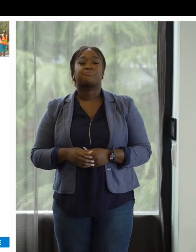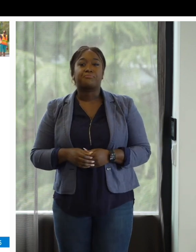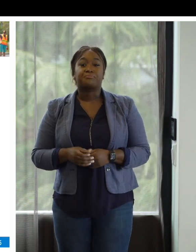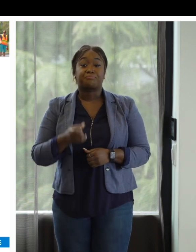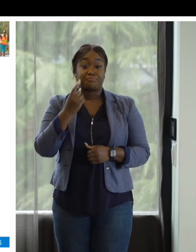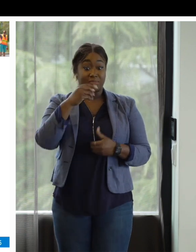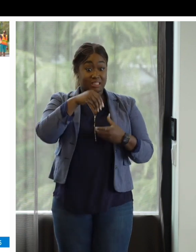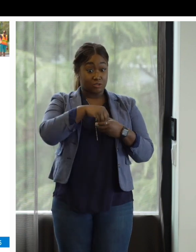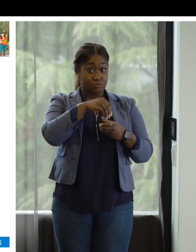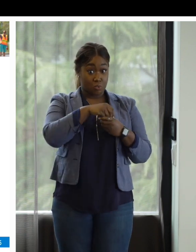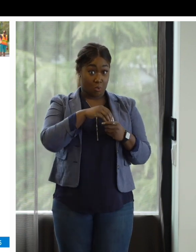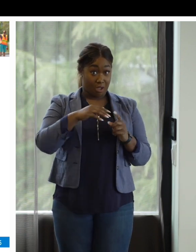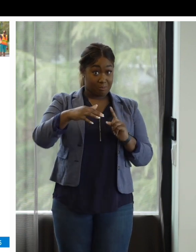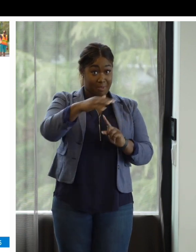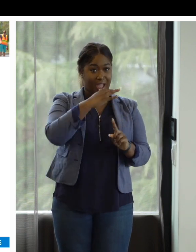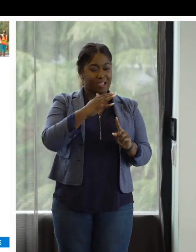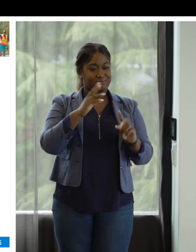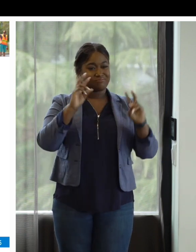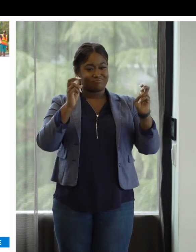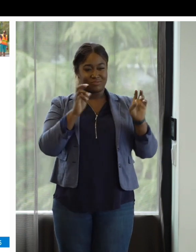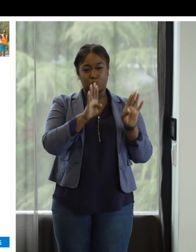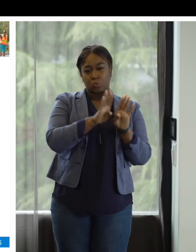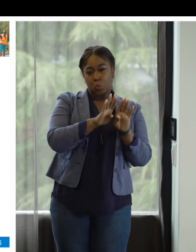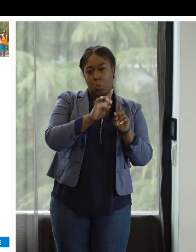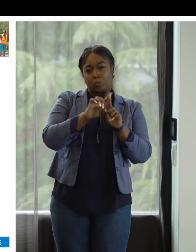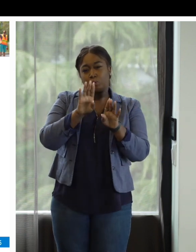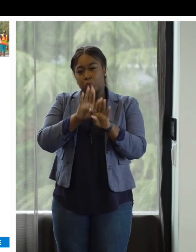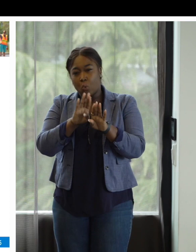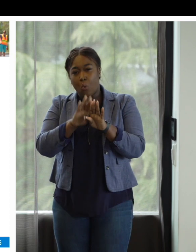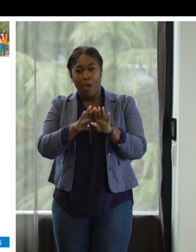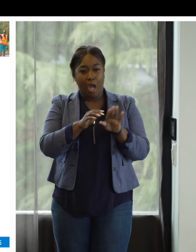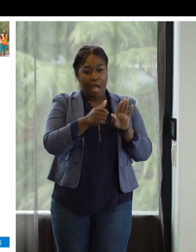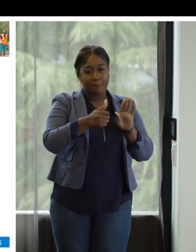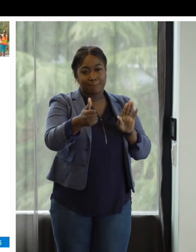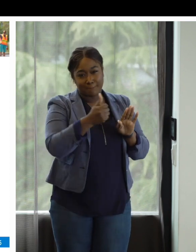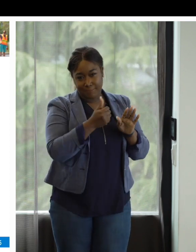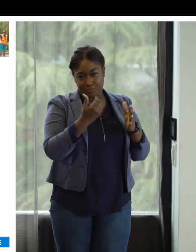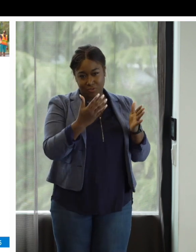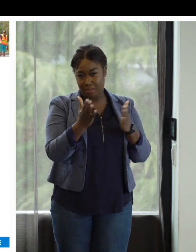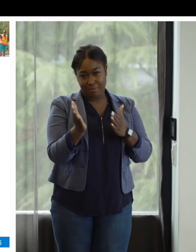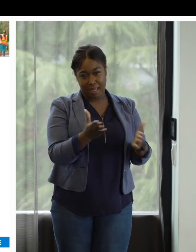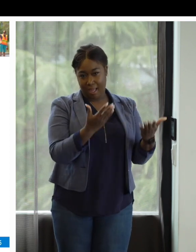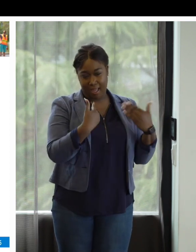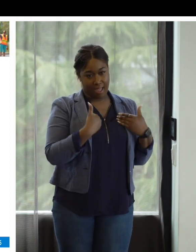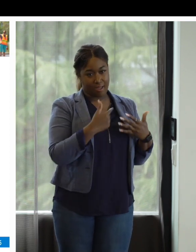could have door to door trip plan even through buildings.